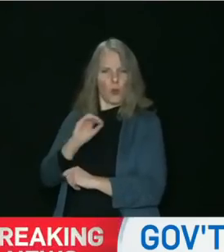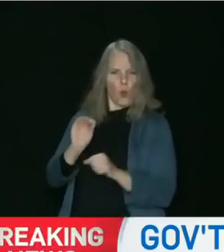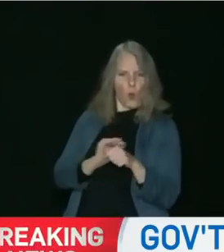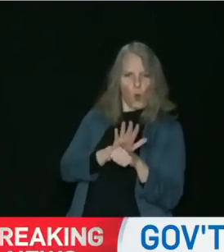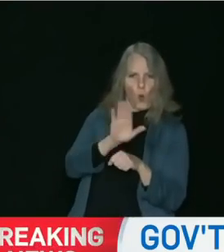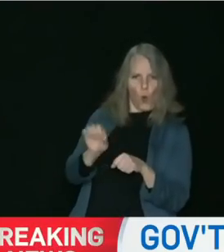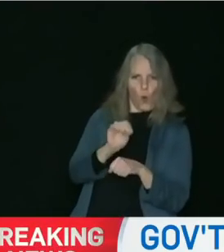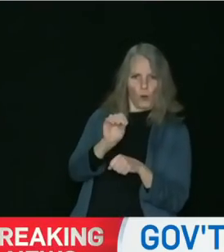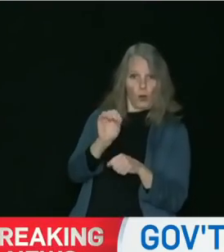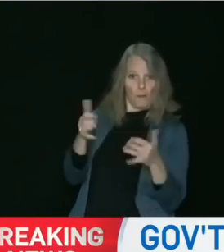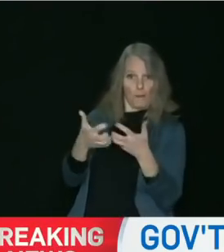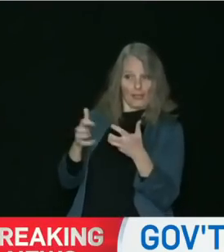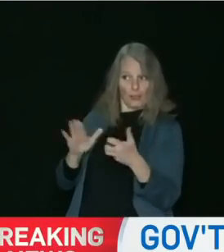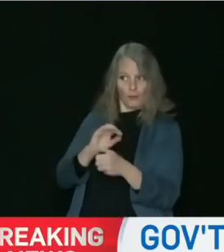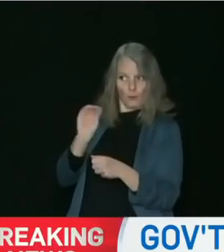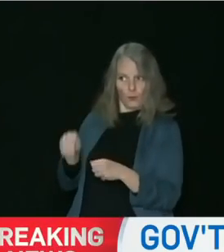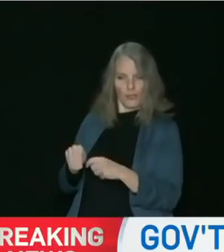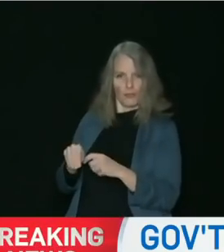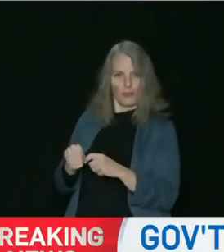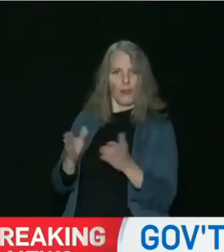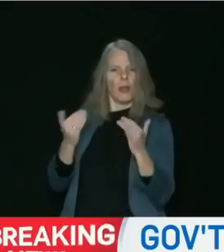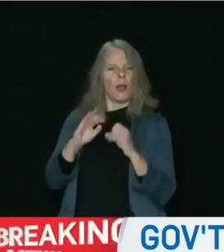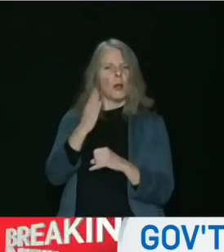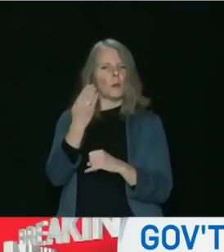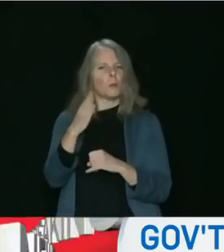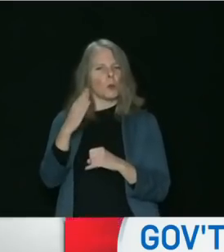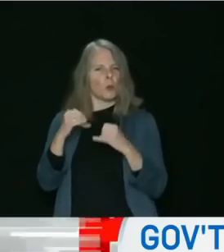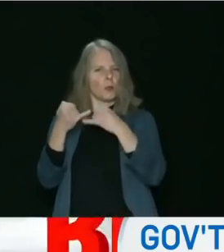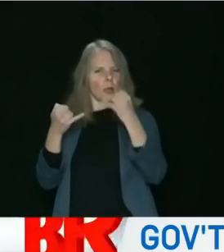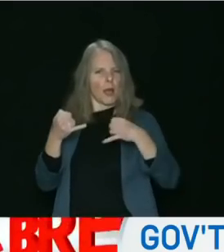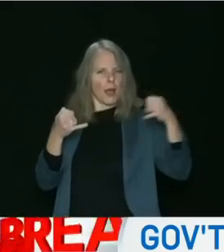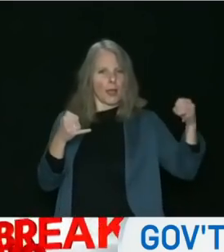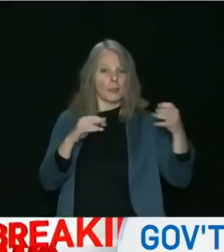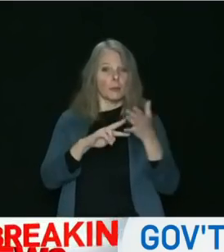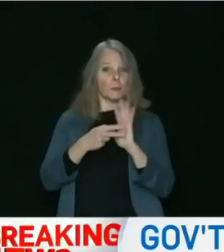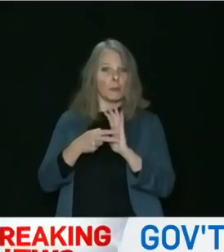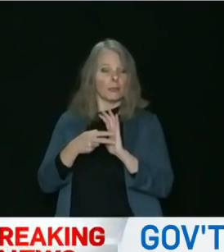ON HOSPITALIZATIONS IF THE HOSPITALIZATION RATES FOR